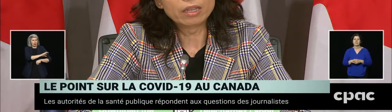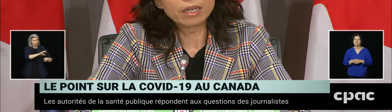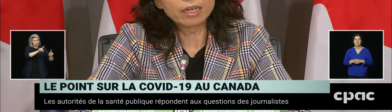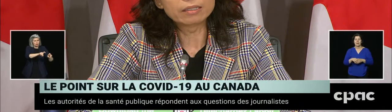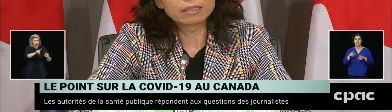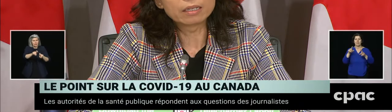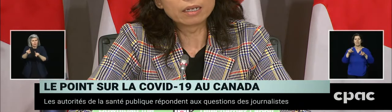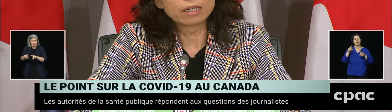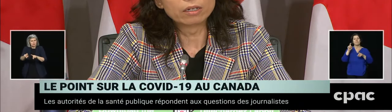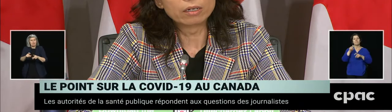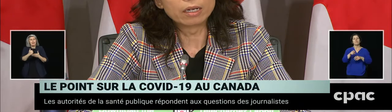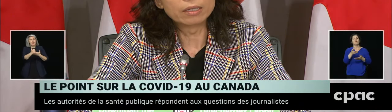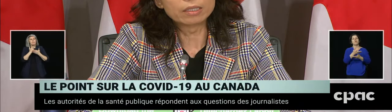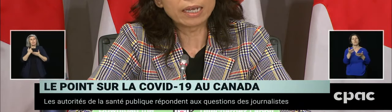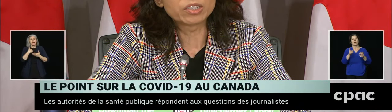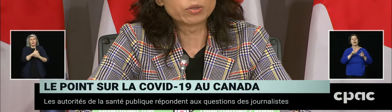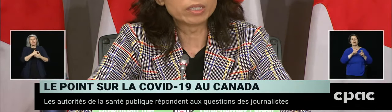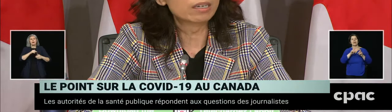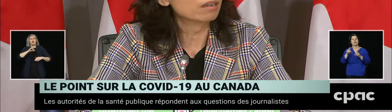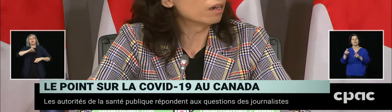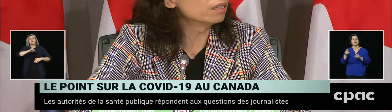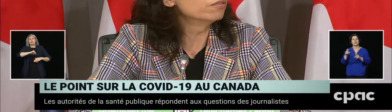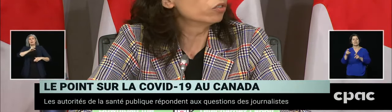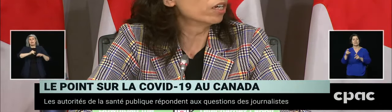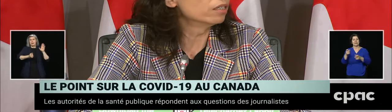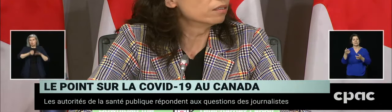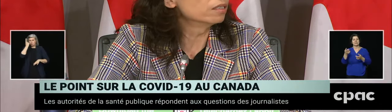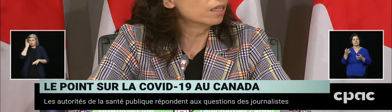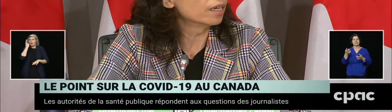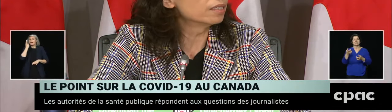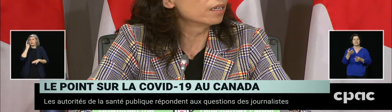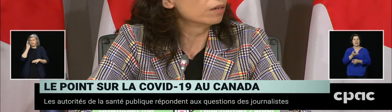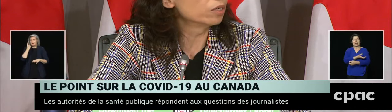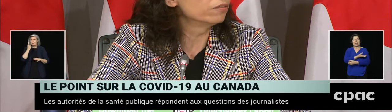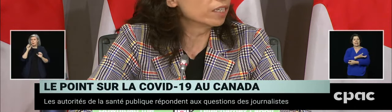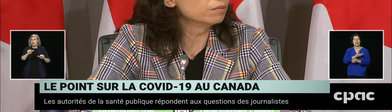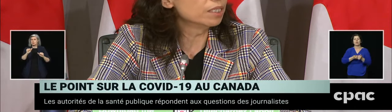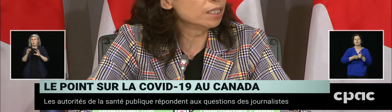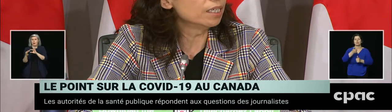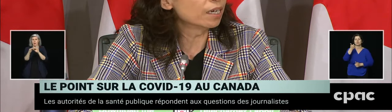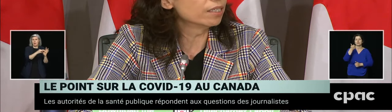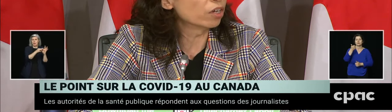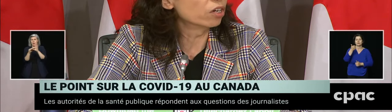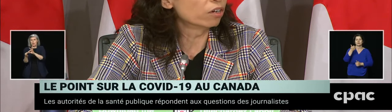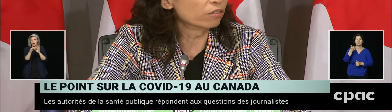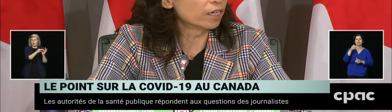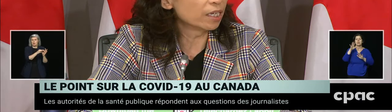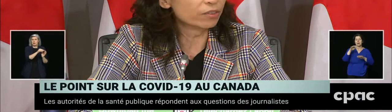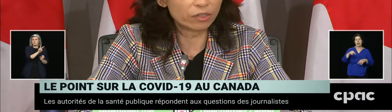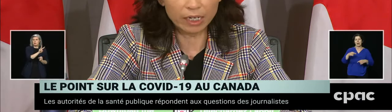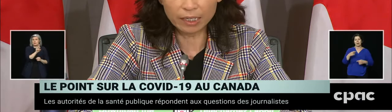TRIALS, IF WE'RE GOING TO SORT THIS QUESTION OUT, AND I KNOW